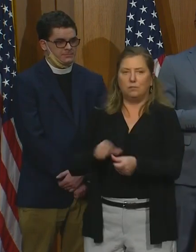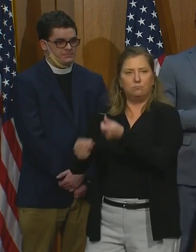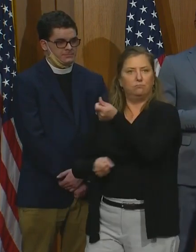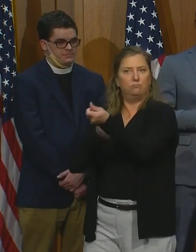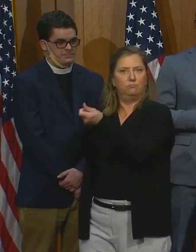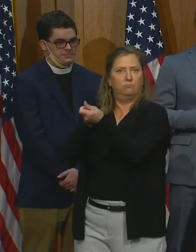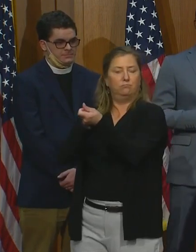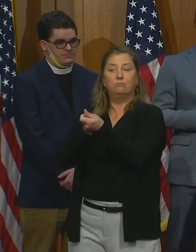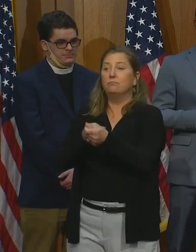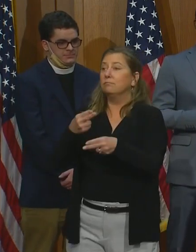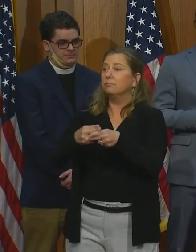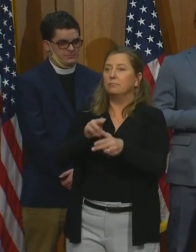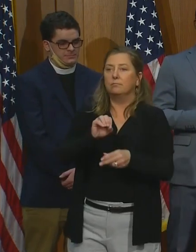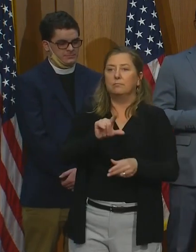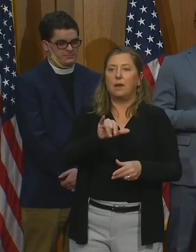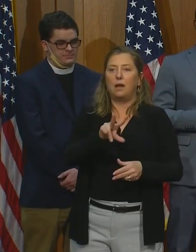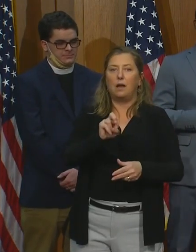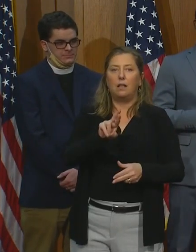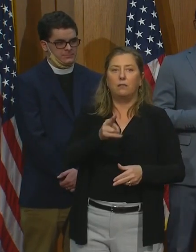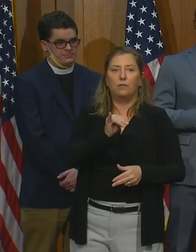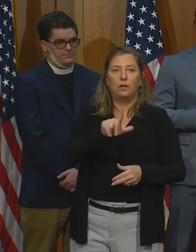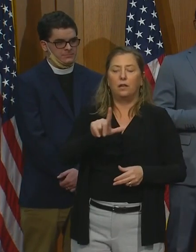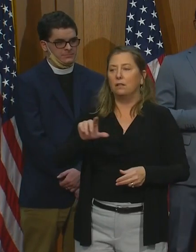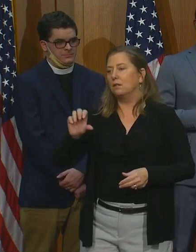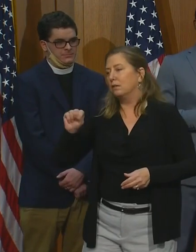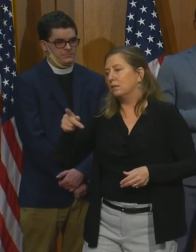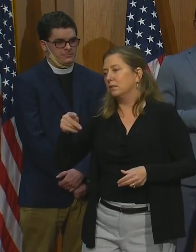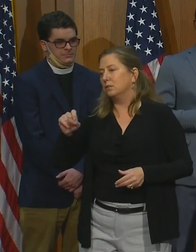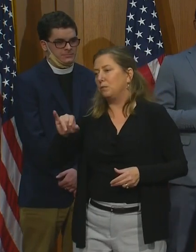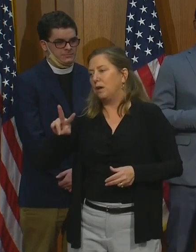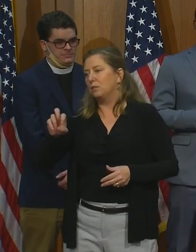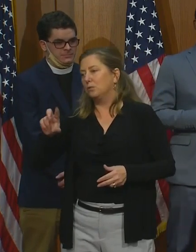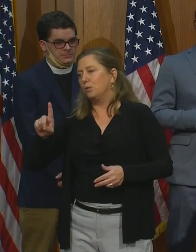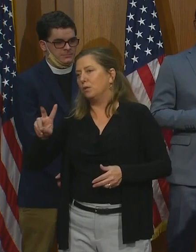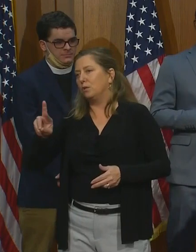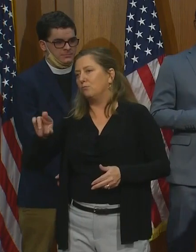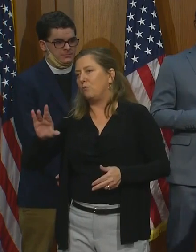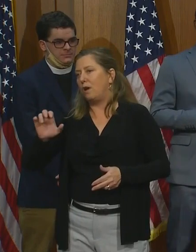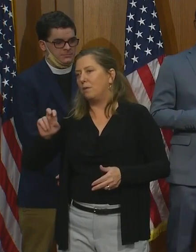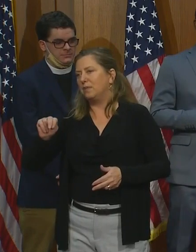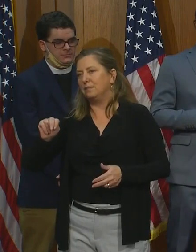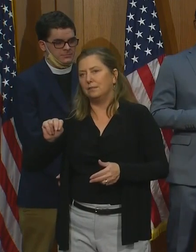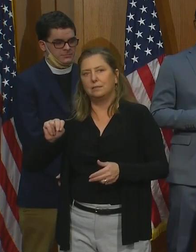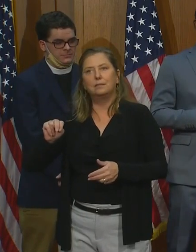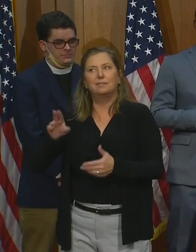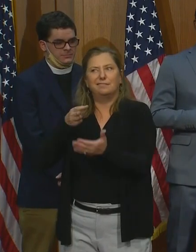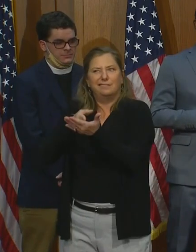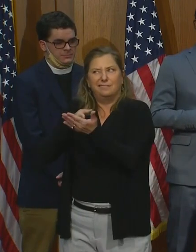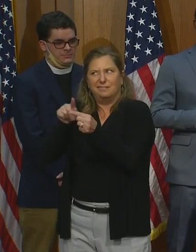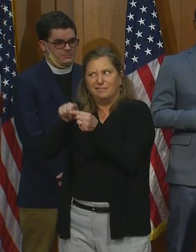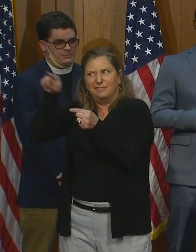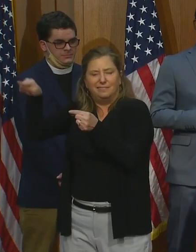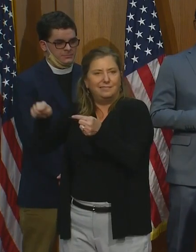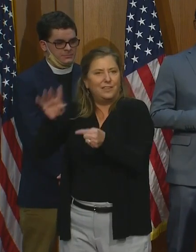AMERICAN ATTORNEYS TOOK UP OUR CALLS OLIVER HILL. AND